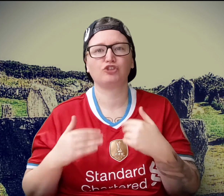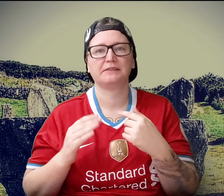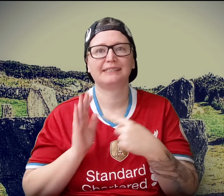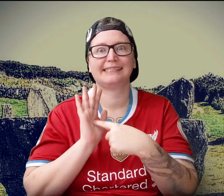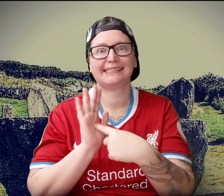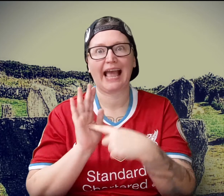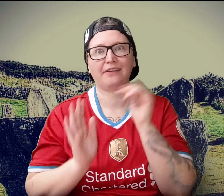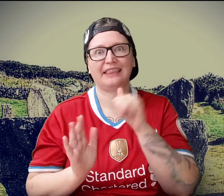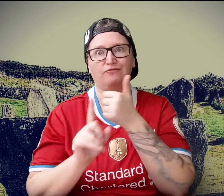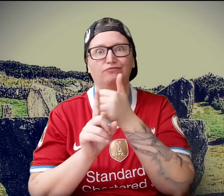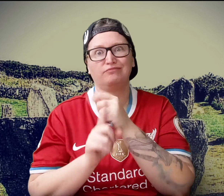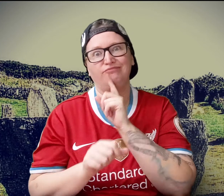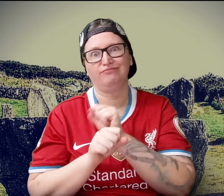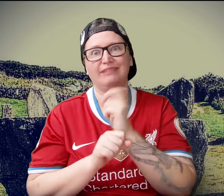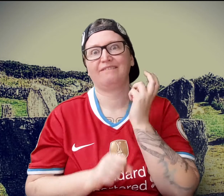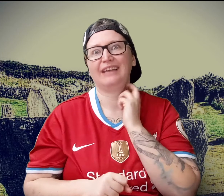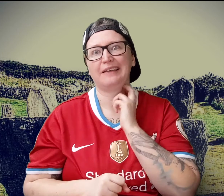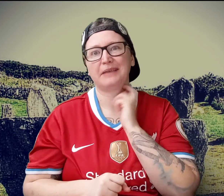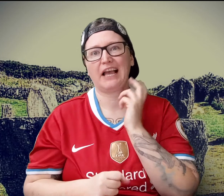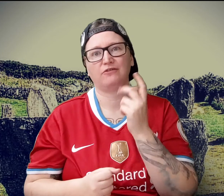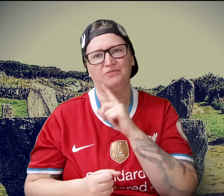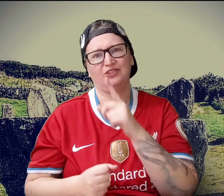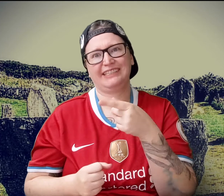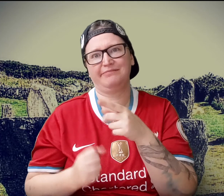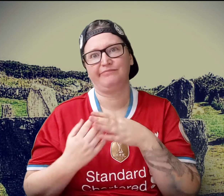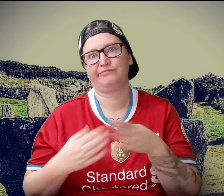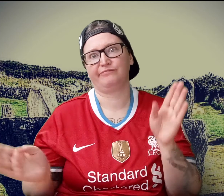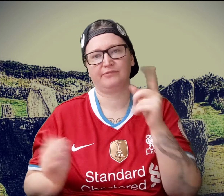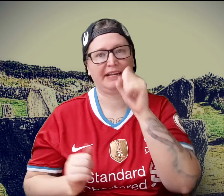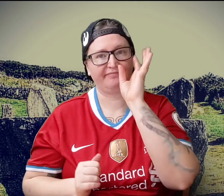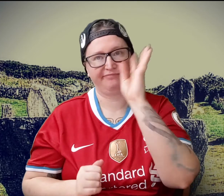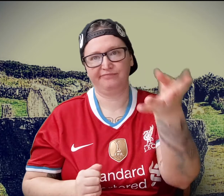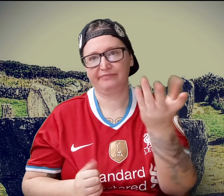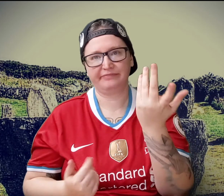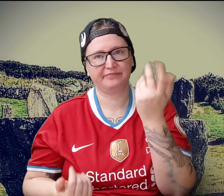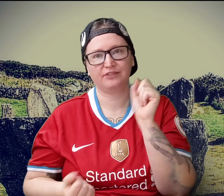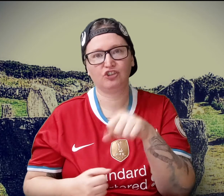you're going along you'll have specific physical traits that a vampire would have and that can be